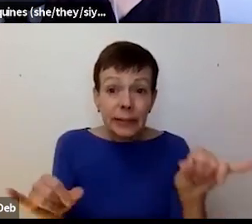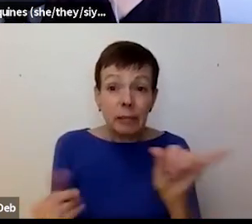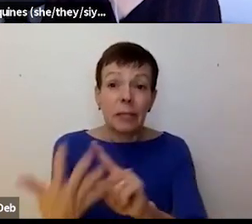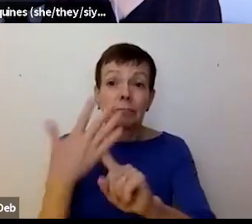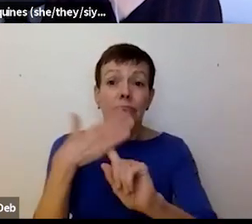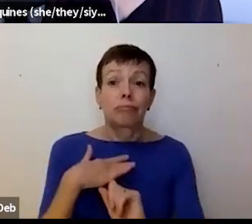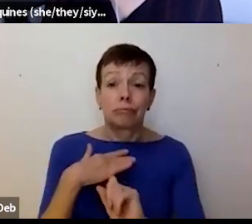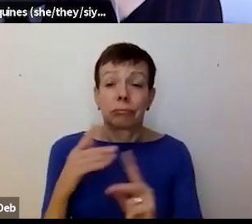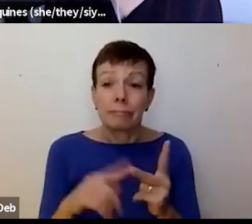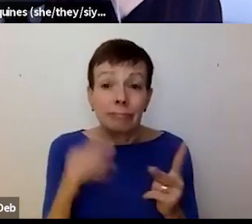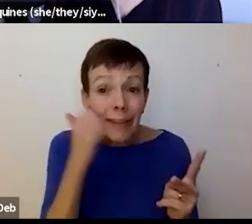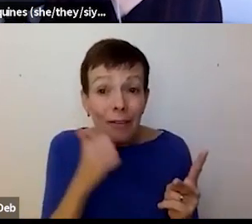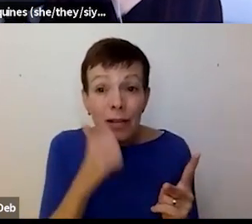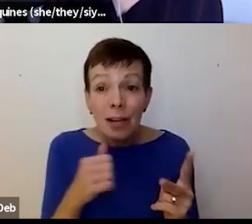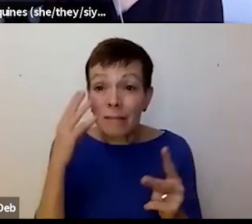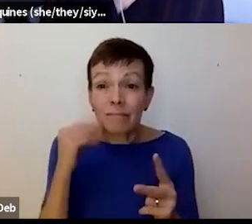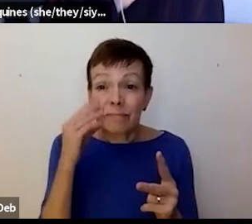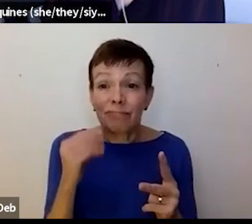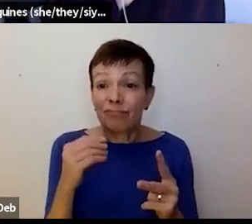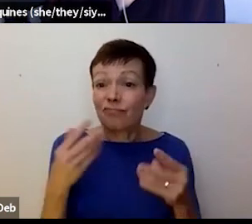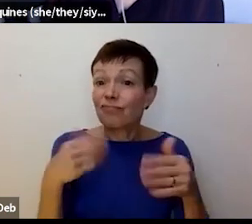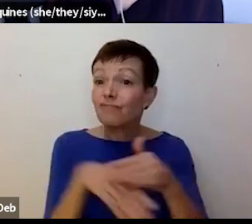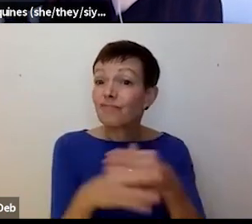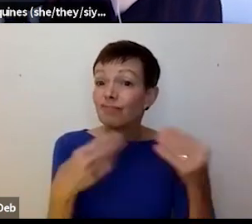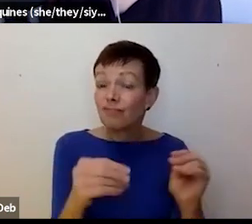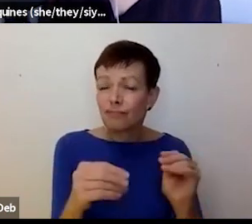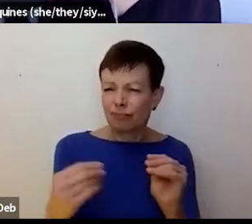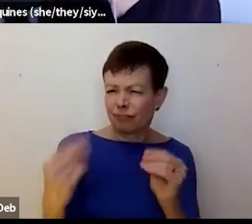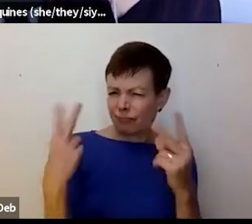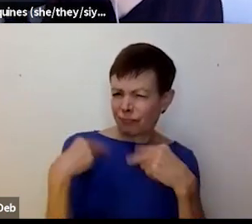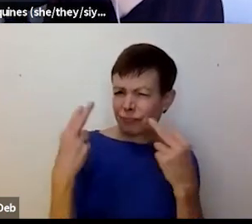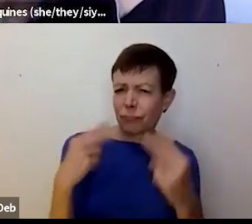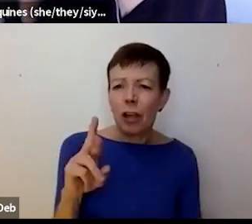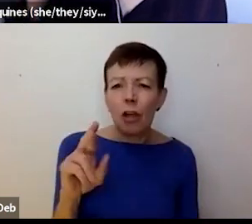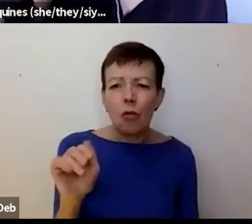racism when you're going to the store, when you're shopping. So it's like if I'm not feeling like,